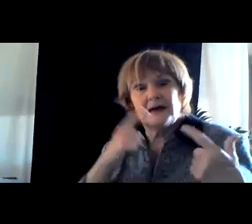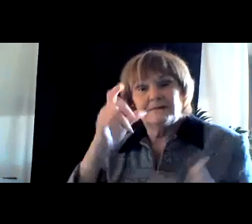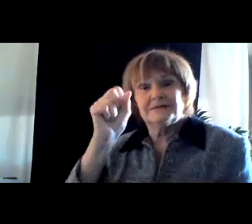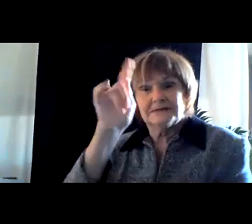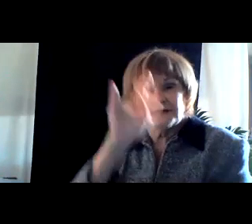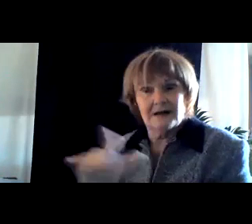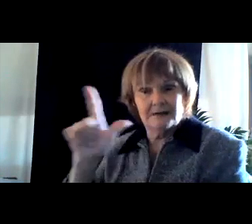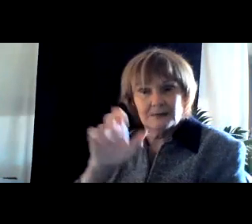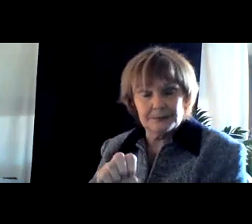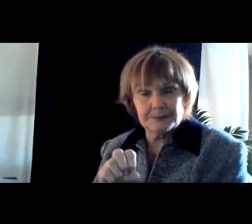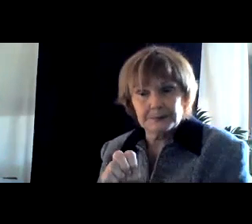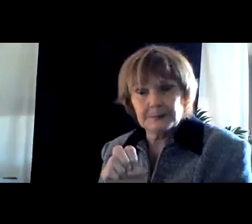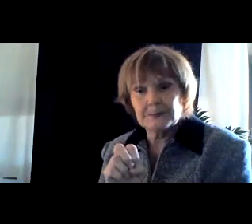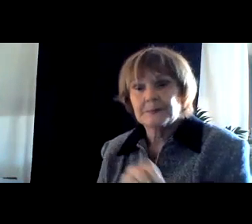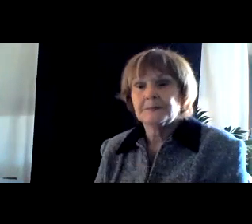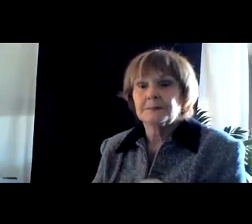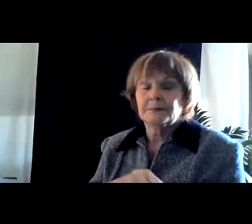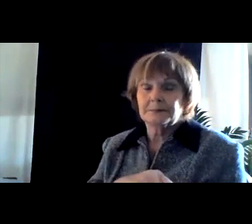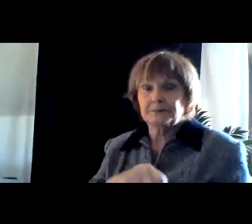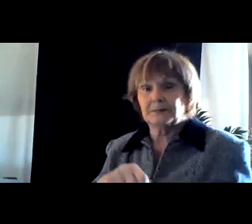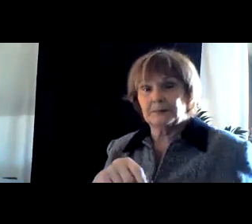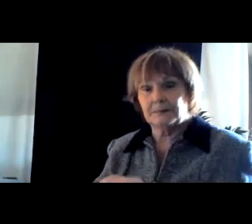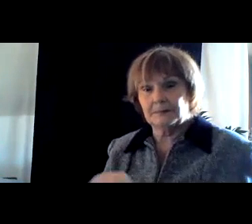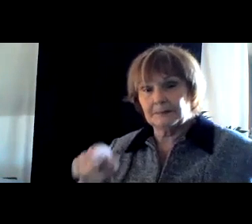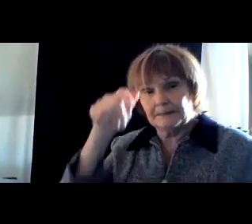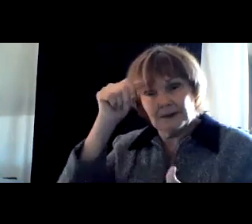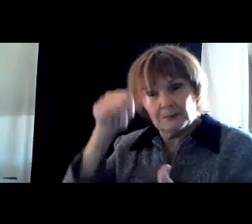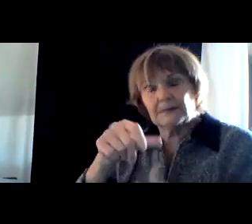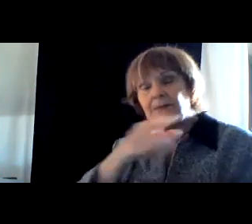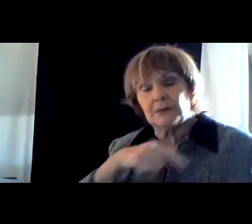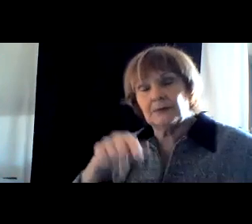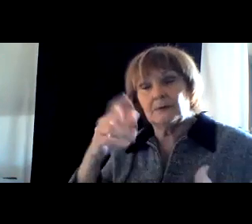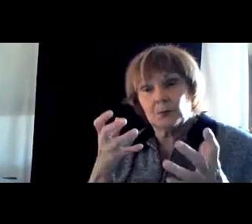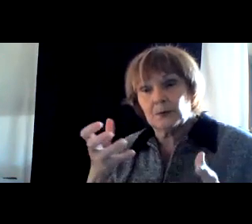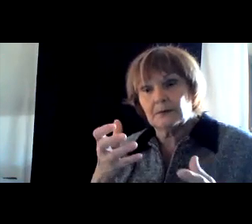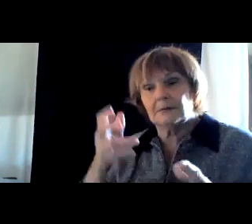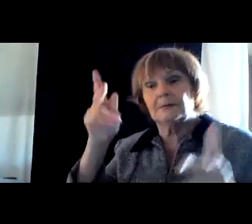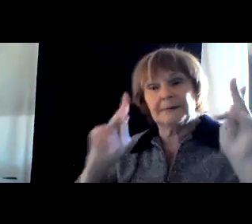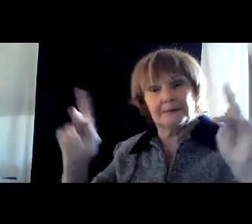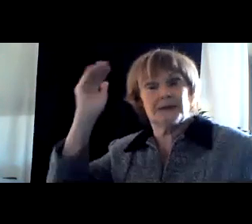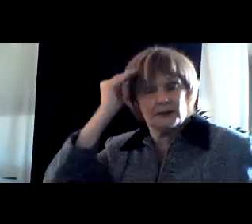Remember that resilience is rooted in representation. We wanna go beyond go bag, and we wanna call for systemic change.